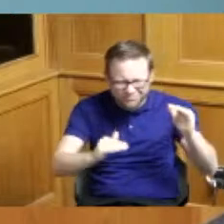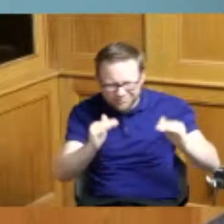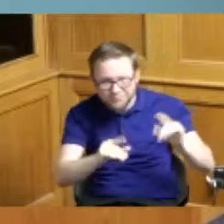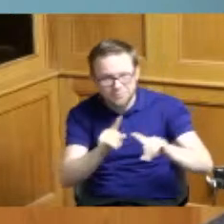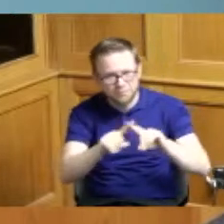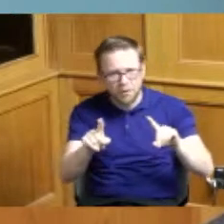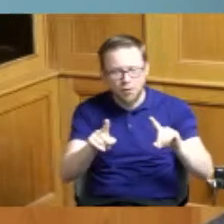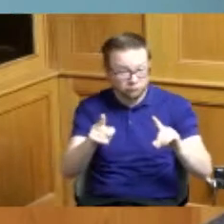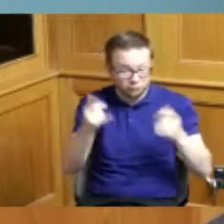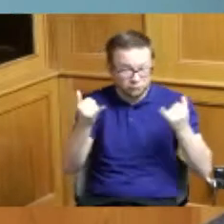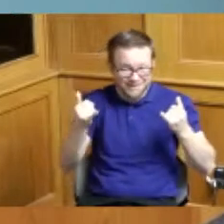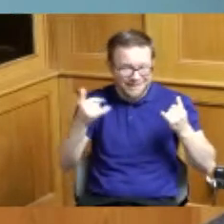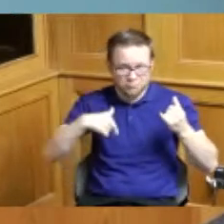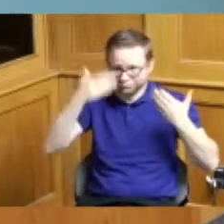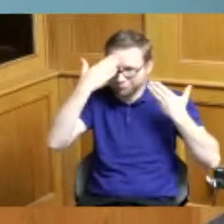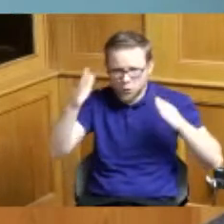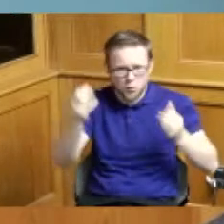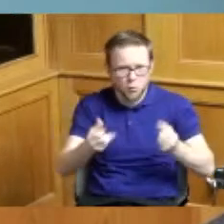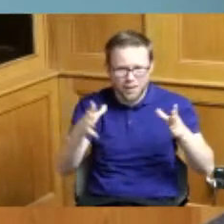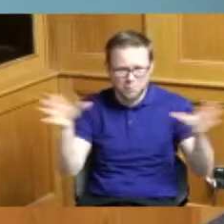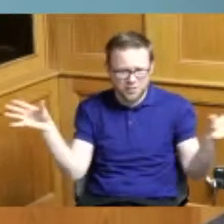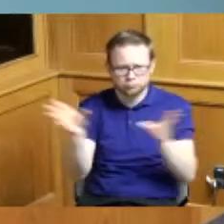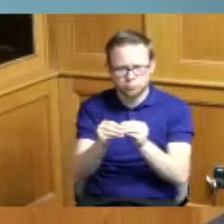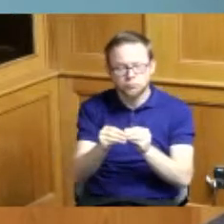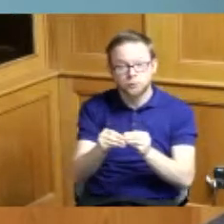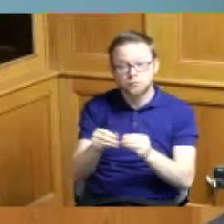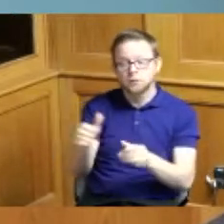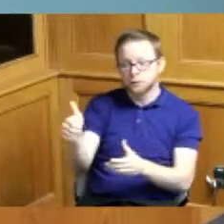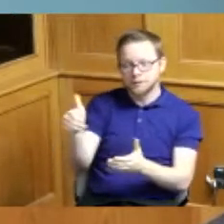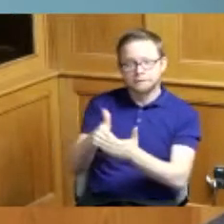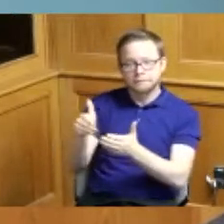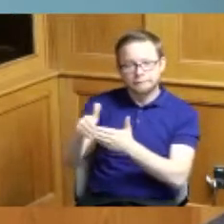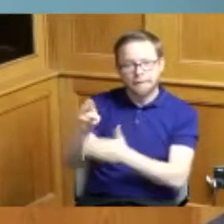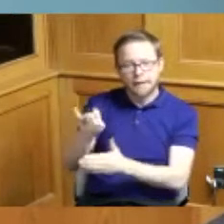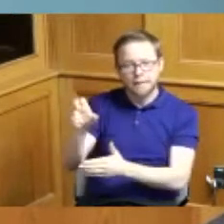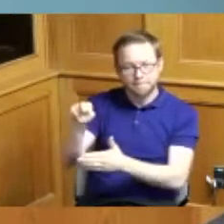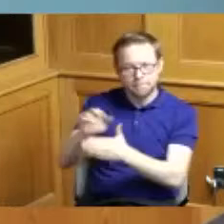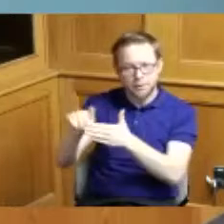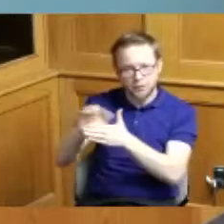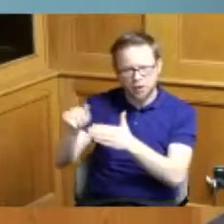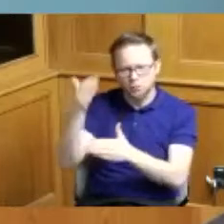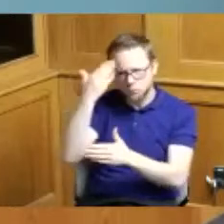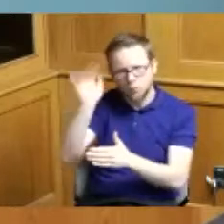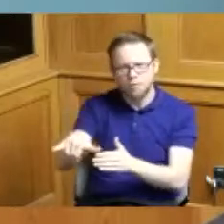it will be uh we mentioned about the 10 million which would take up two two years of the five